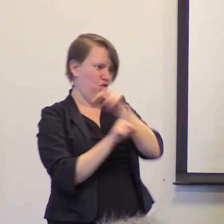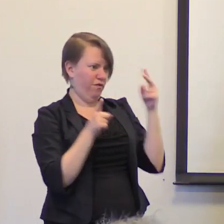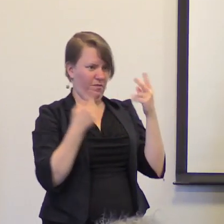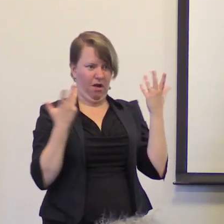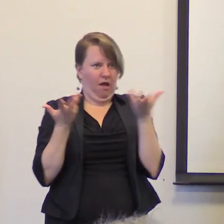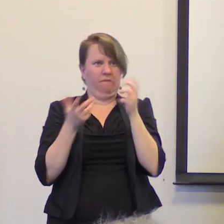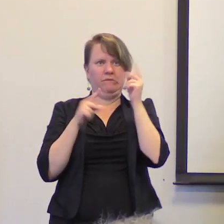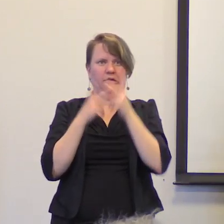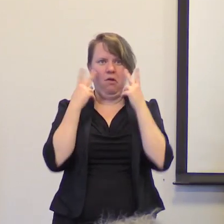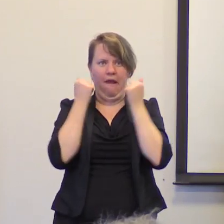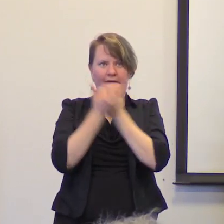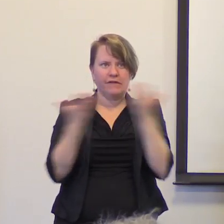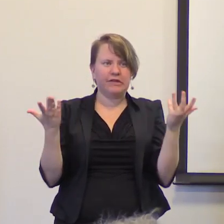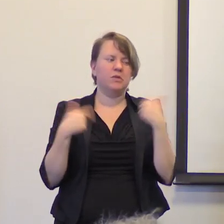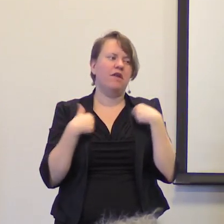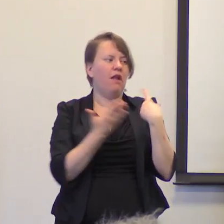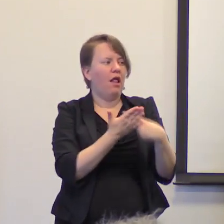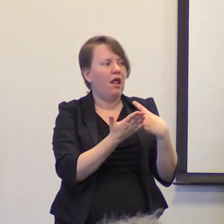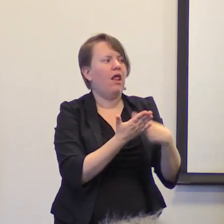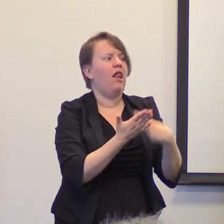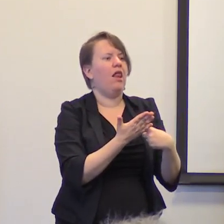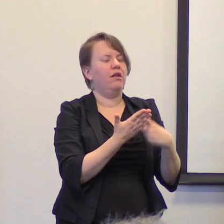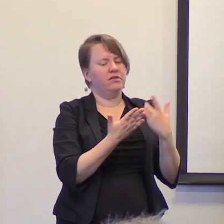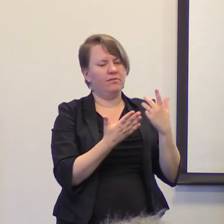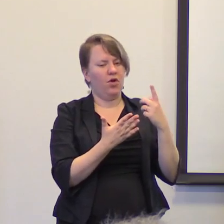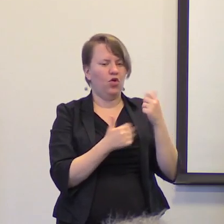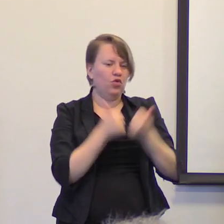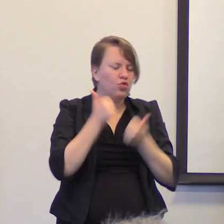We would have to talk longer about the facts about which side of the First Amendment line